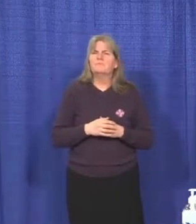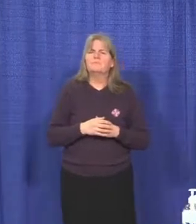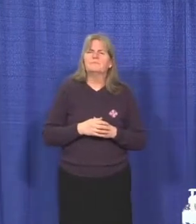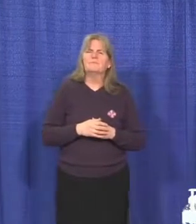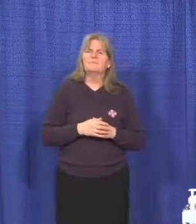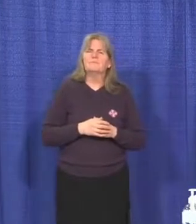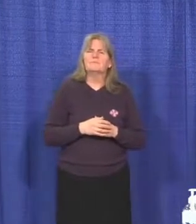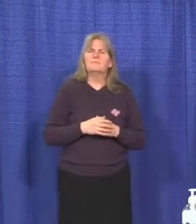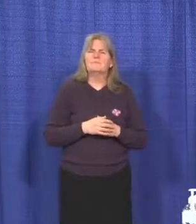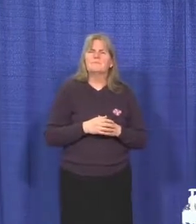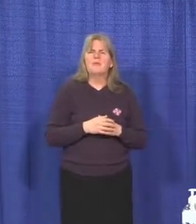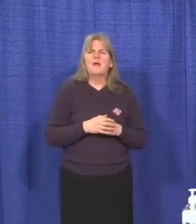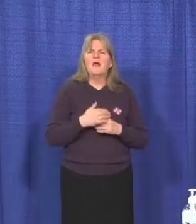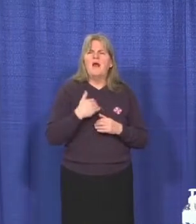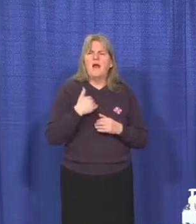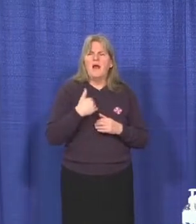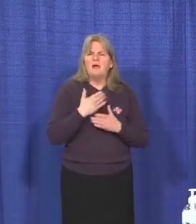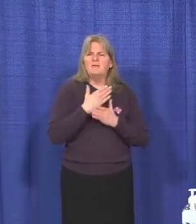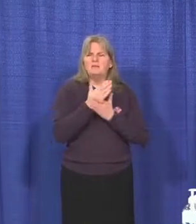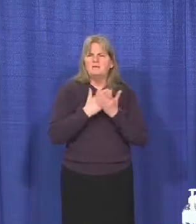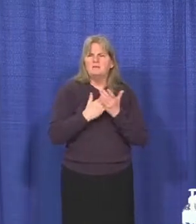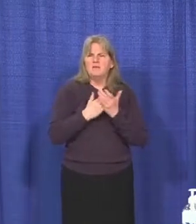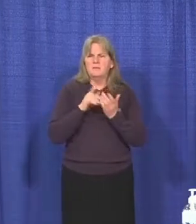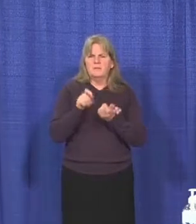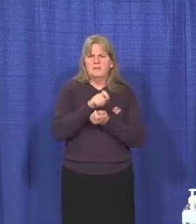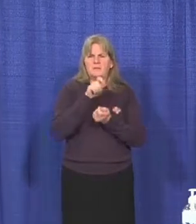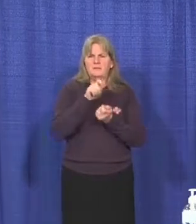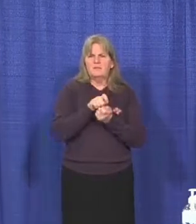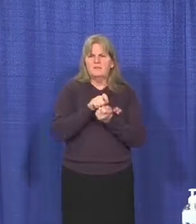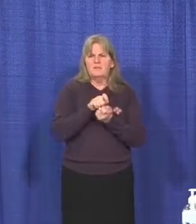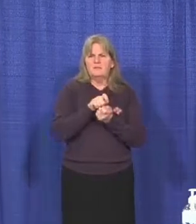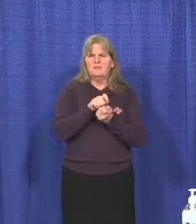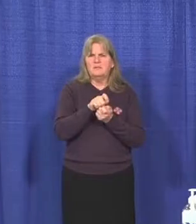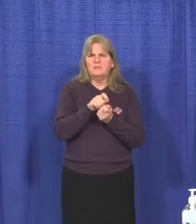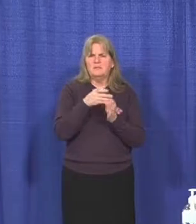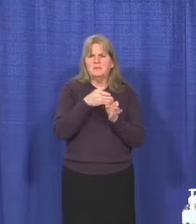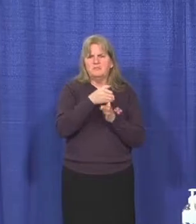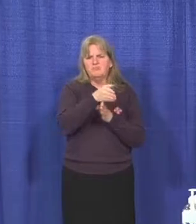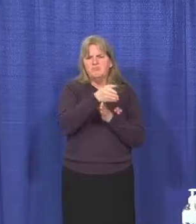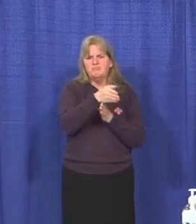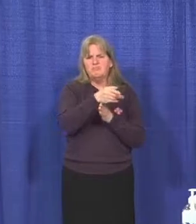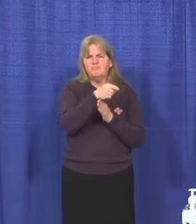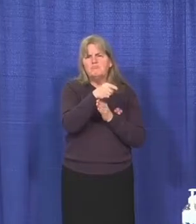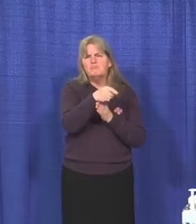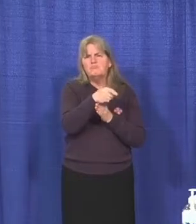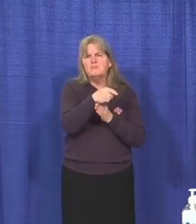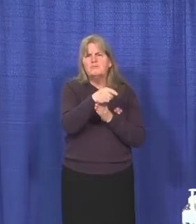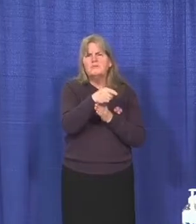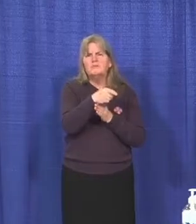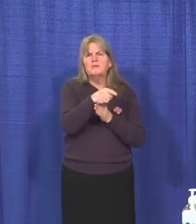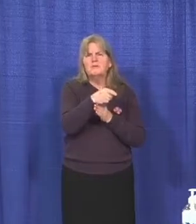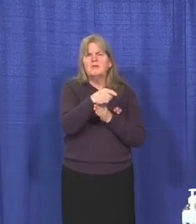There might be individual areas where there have been